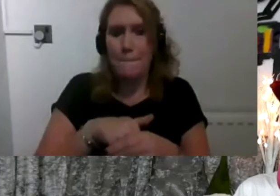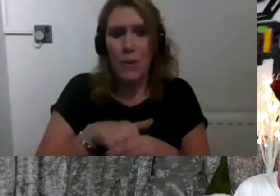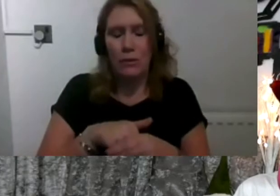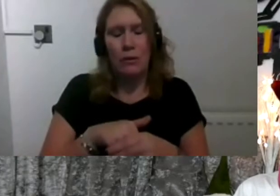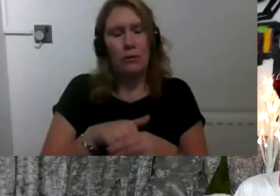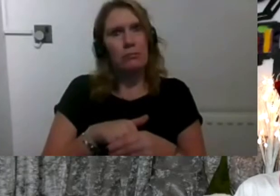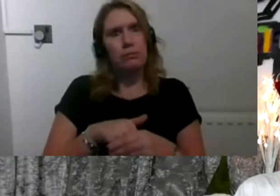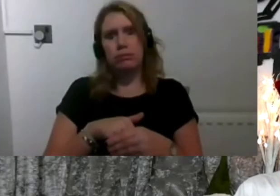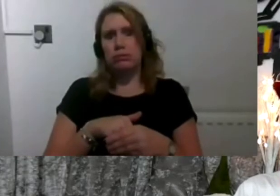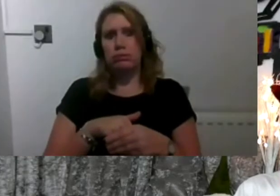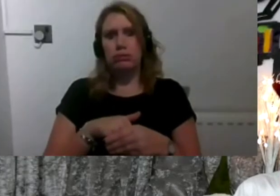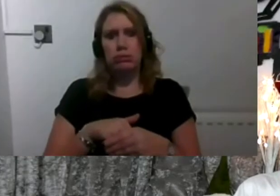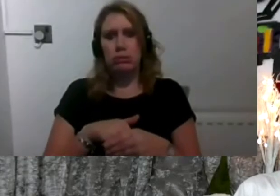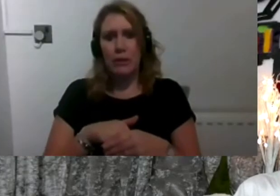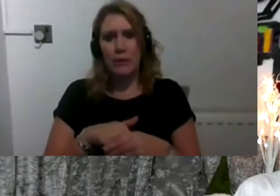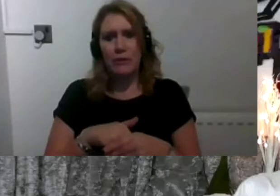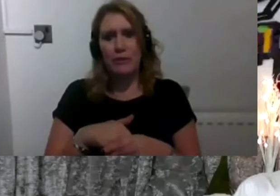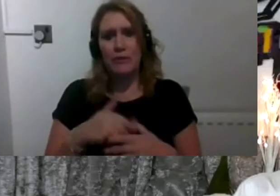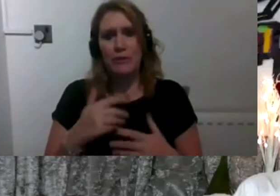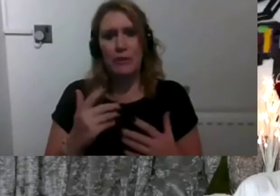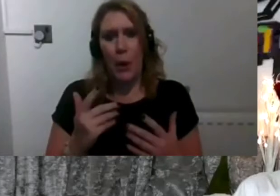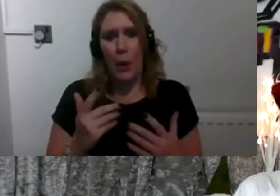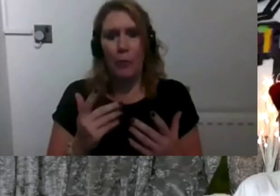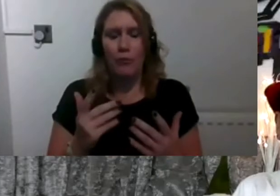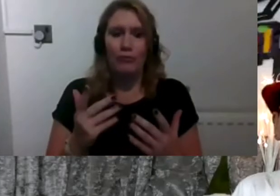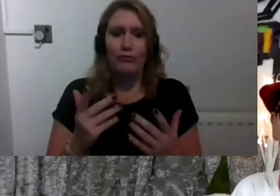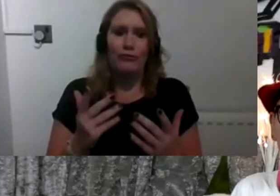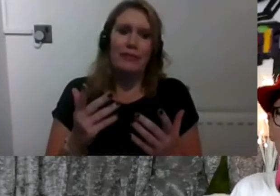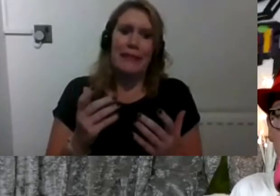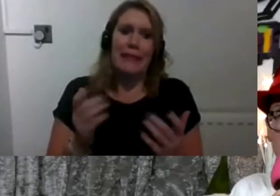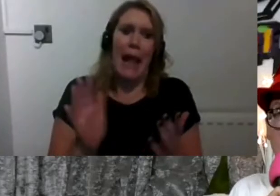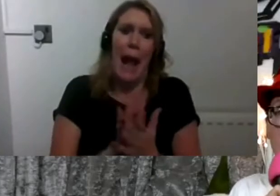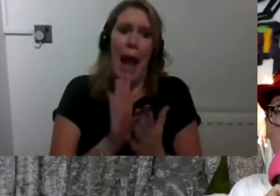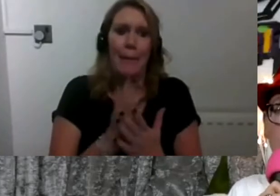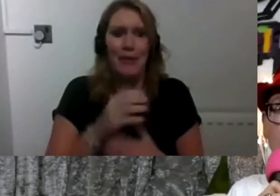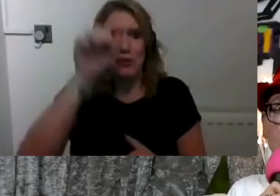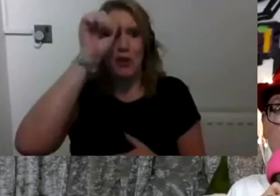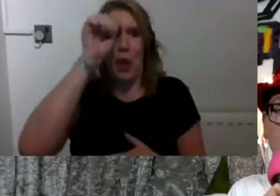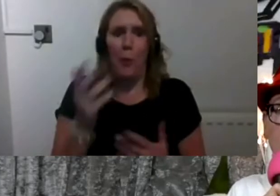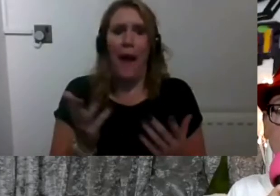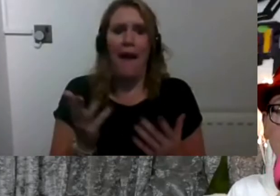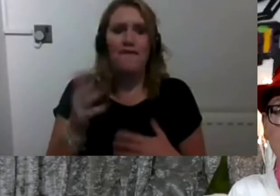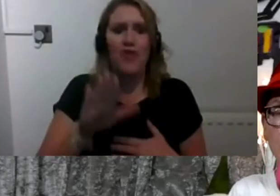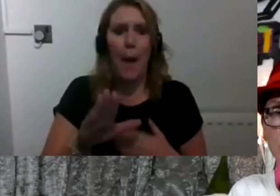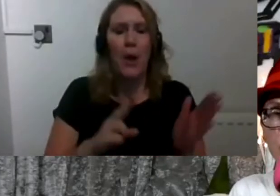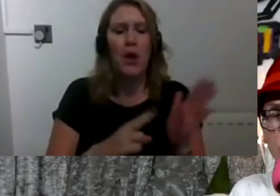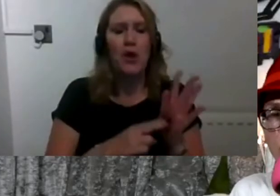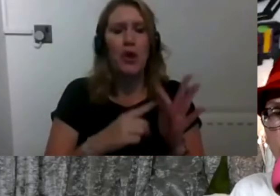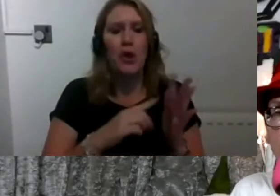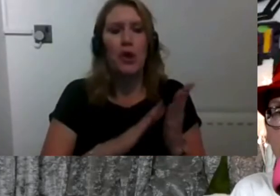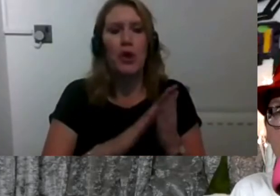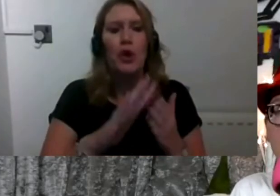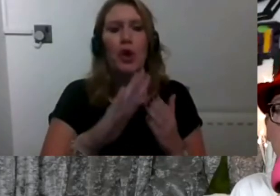thrilled to discover that she came from Newham. Also from Newham I can see on the camera